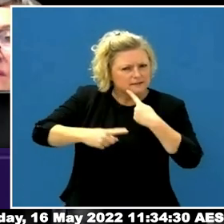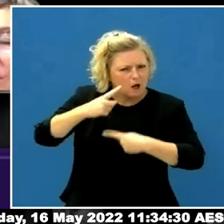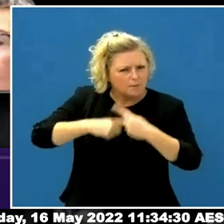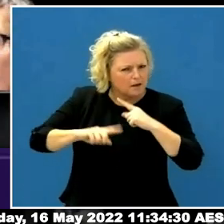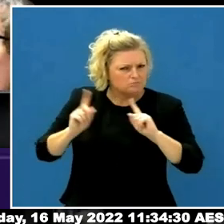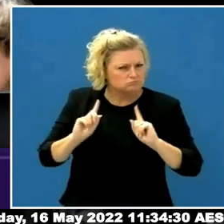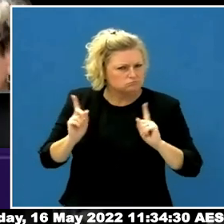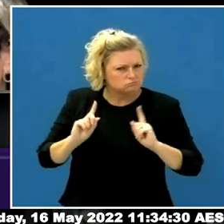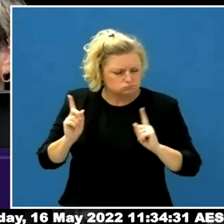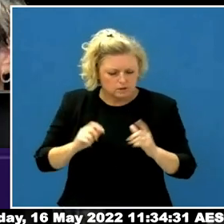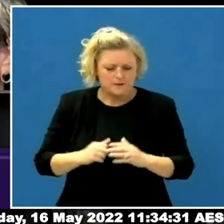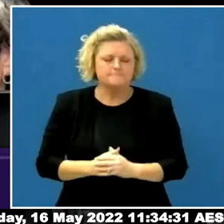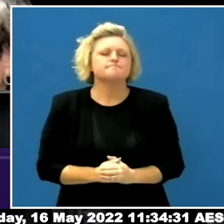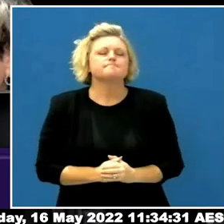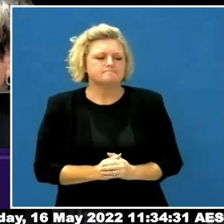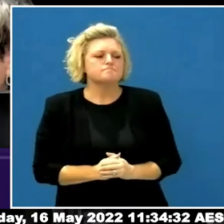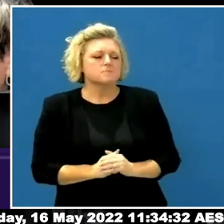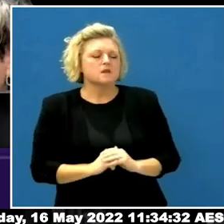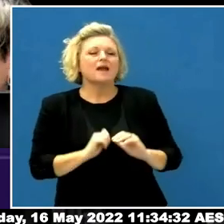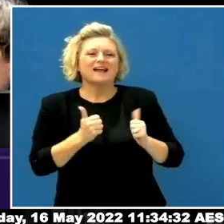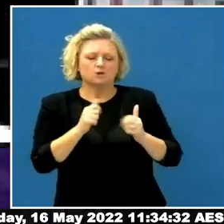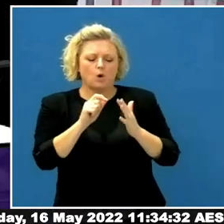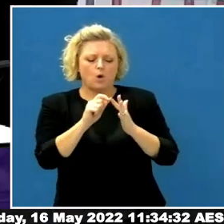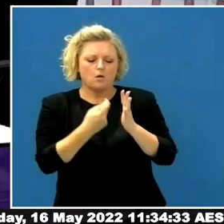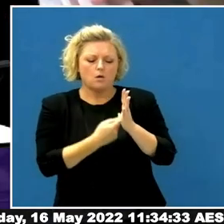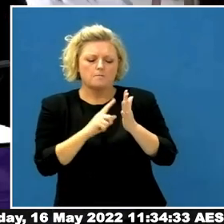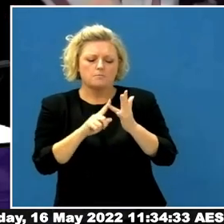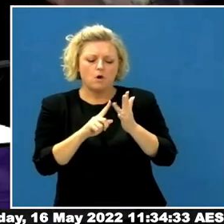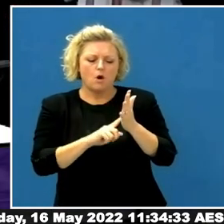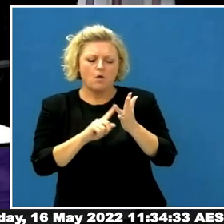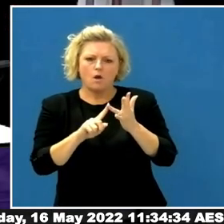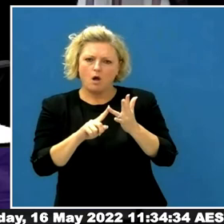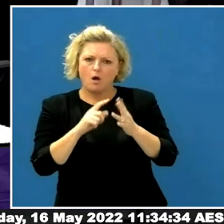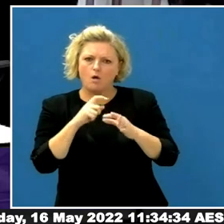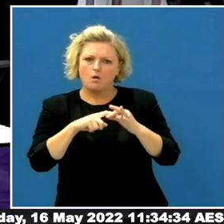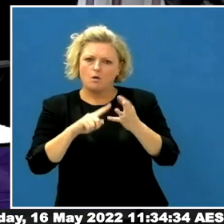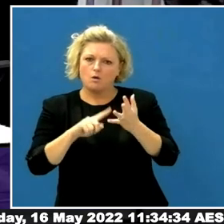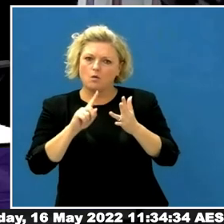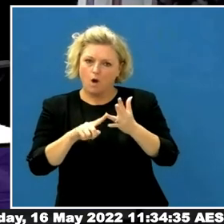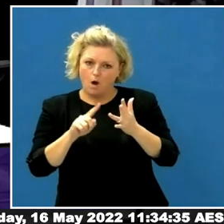The app, it's called Proloquo2Go and what it does is, we can put in our own photos